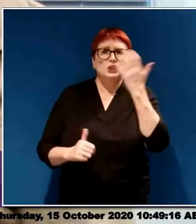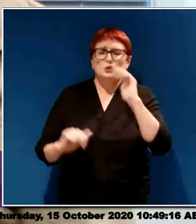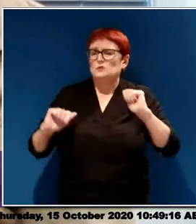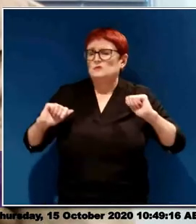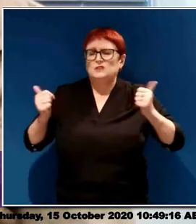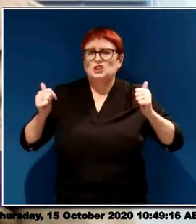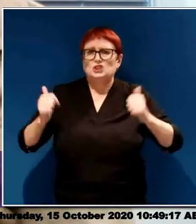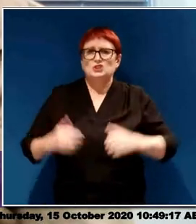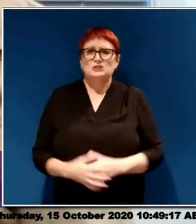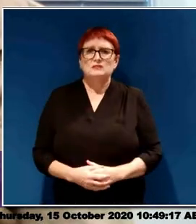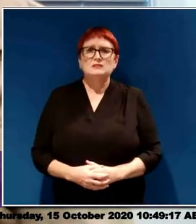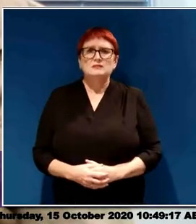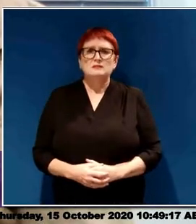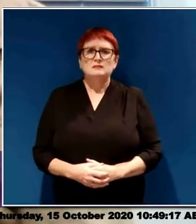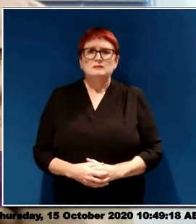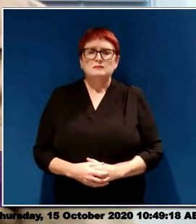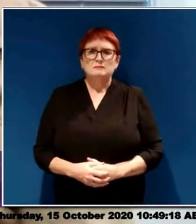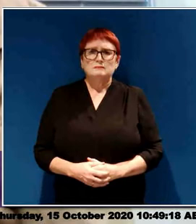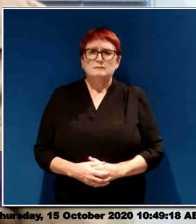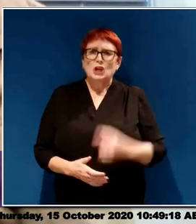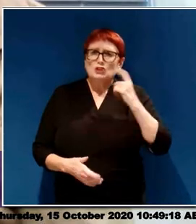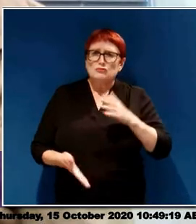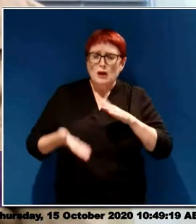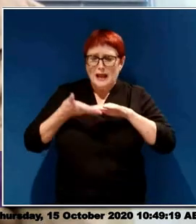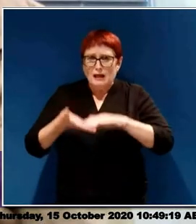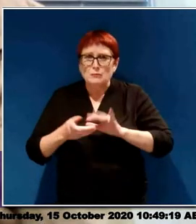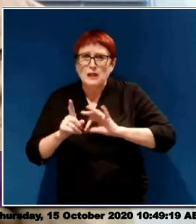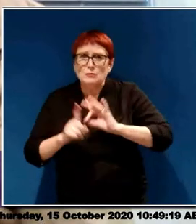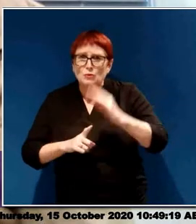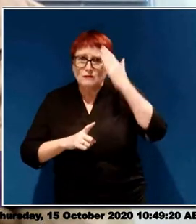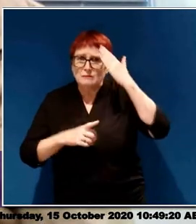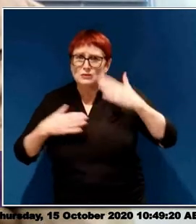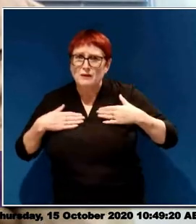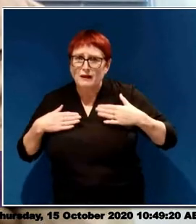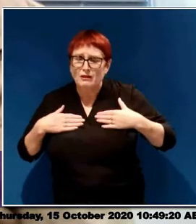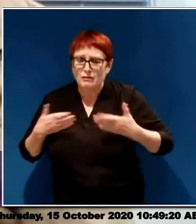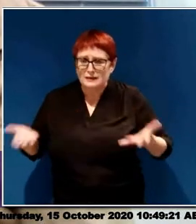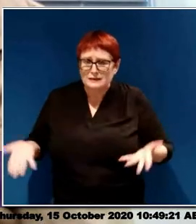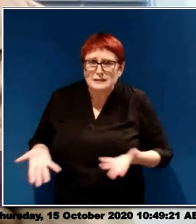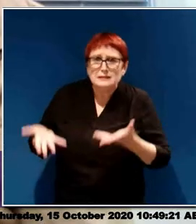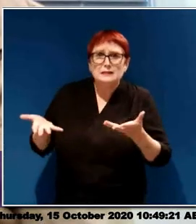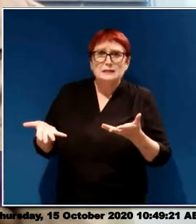mental health, because then we were just so afraid of him doing something like that again.